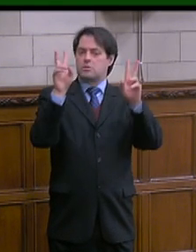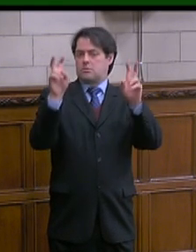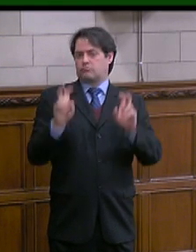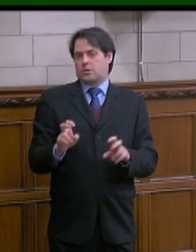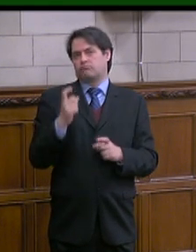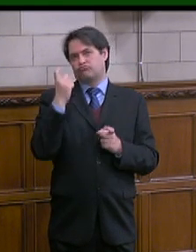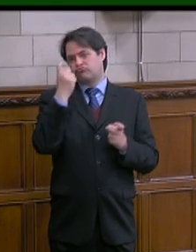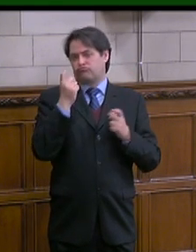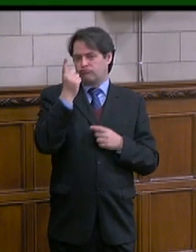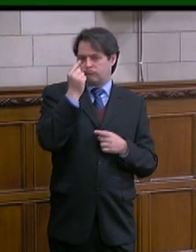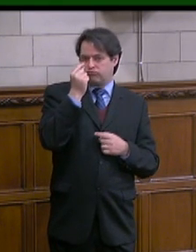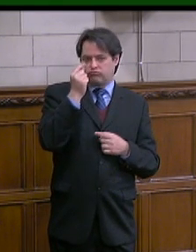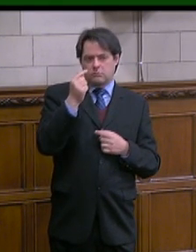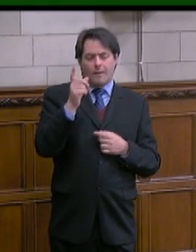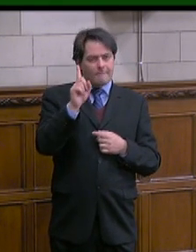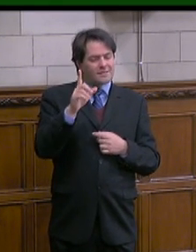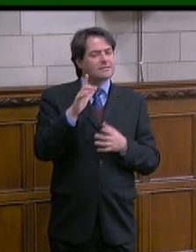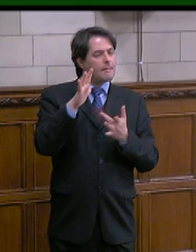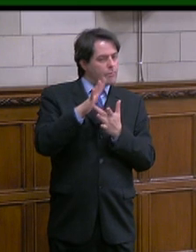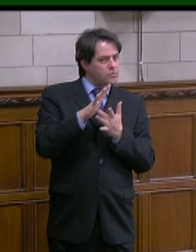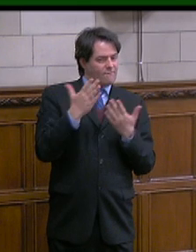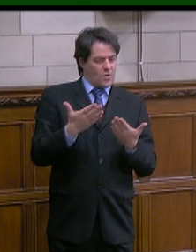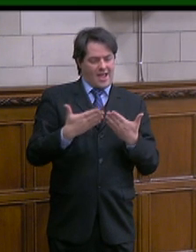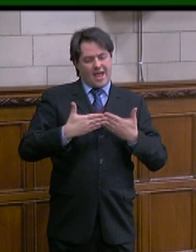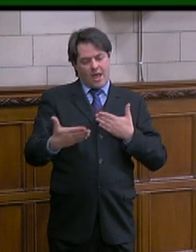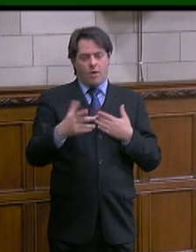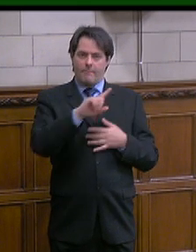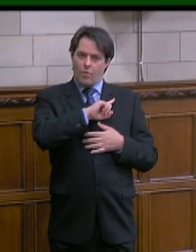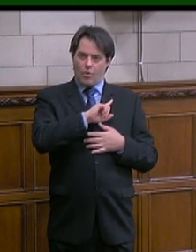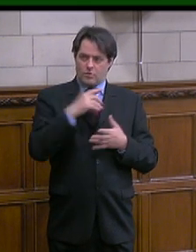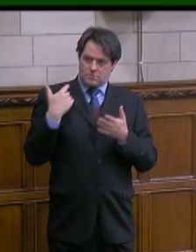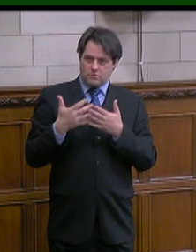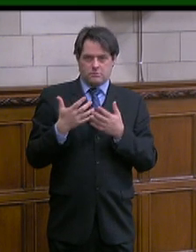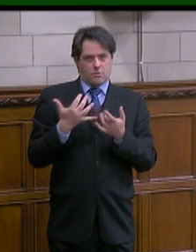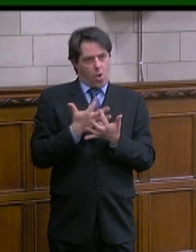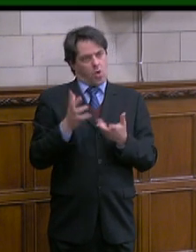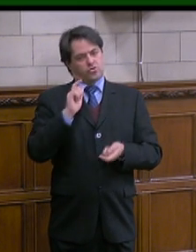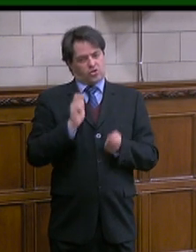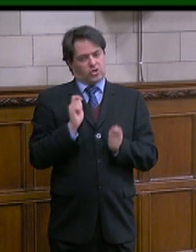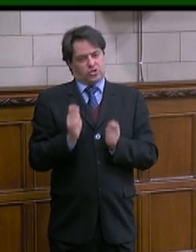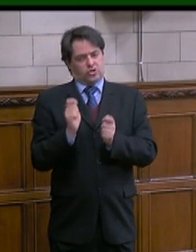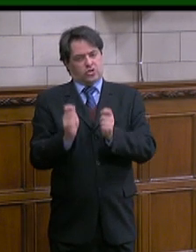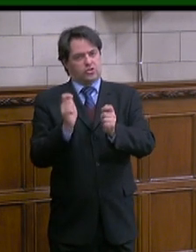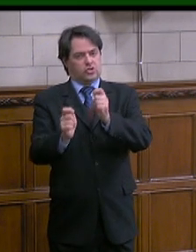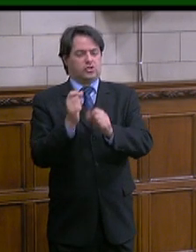However, it is important, after the hugely extensive reforms to GCSEs and A-levels, that